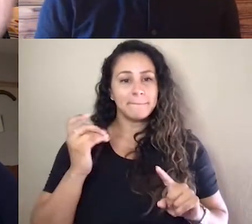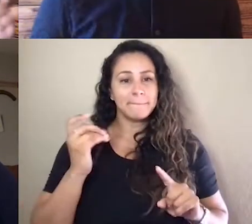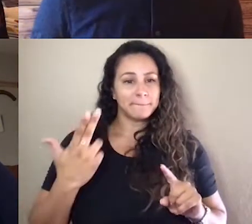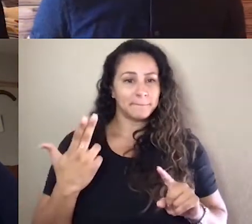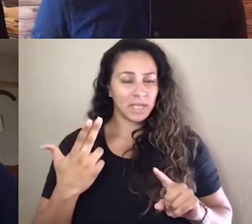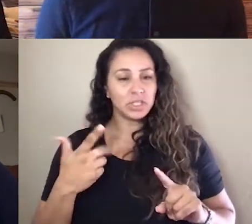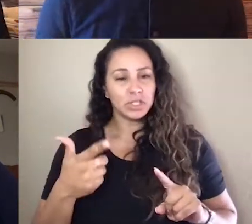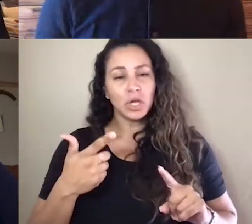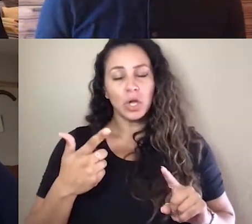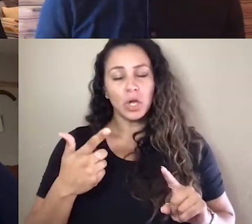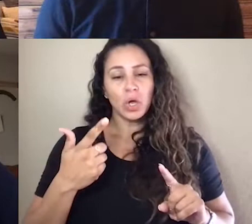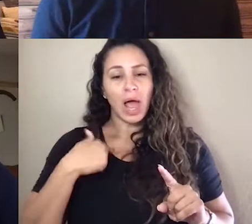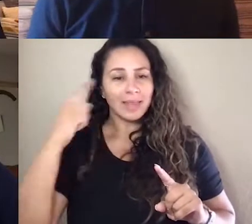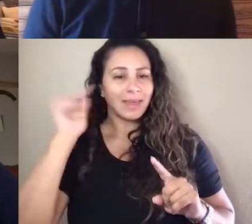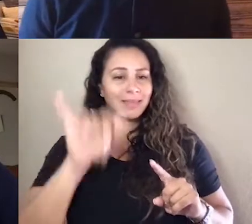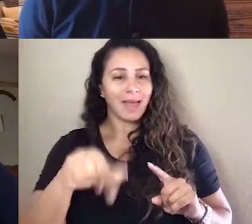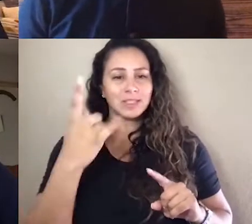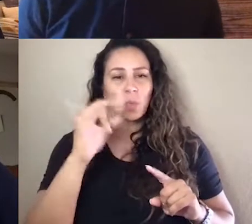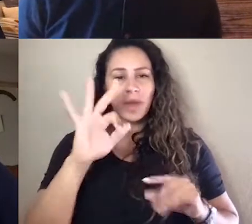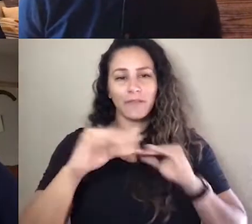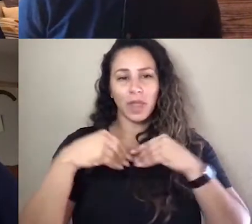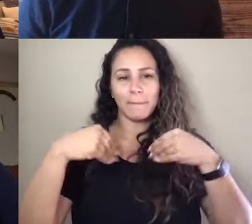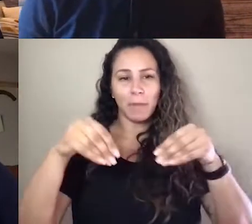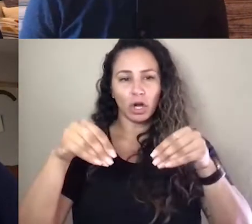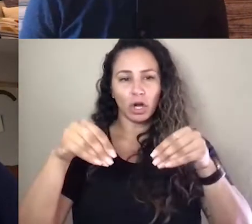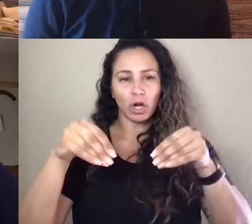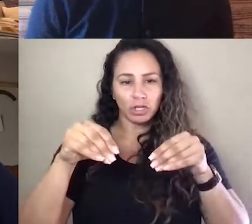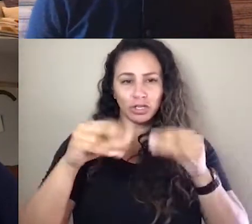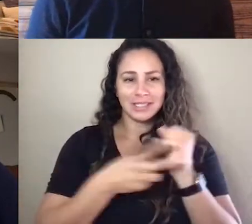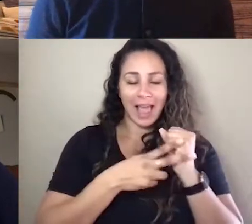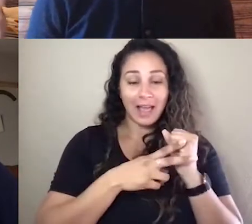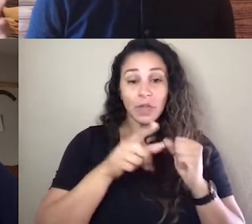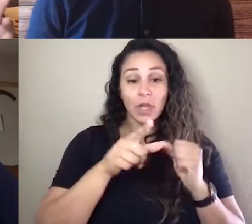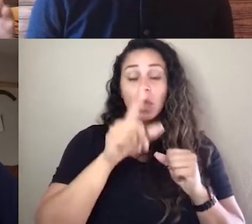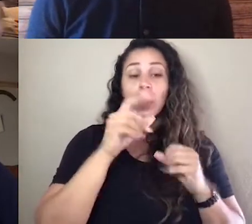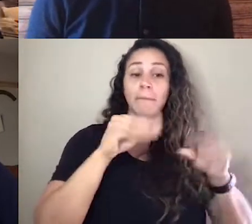NOT ONLY WITH A DEVELOPER BUILD AND SPEC OUT A SECTION